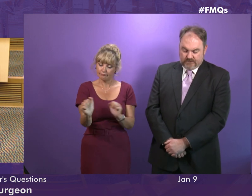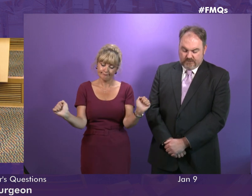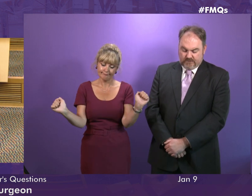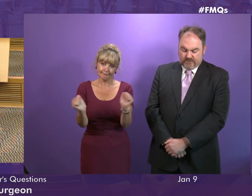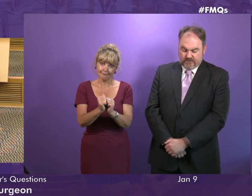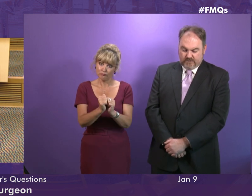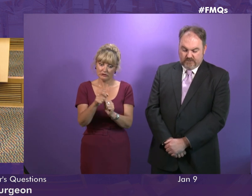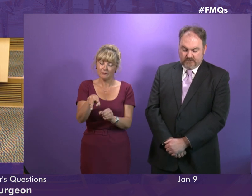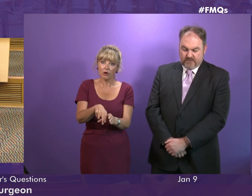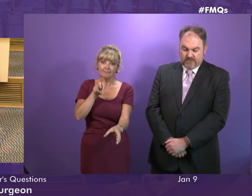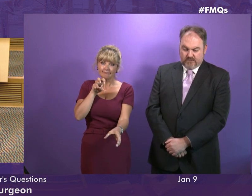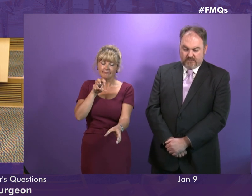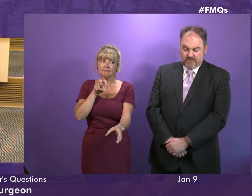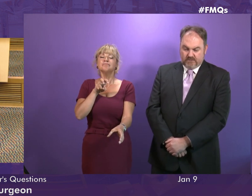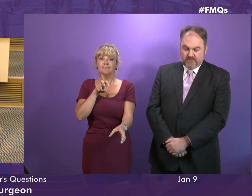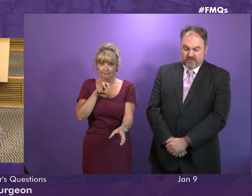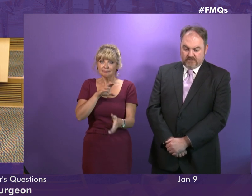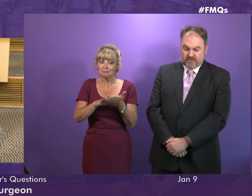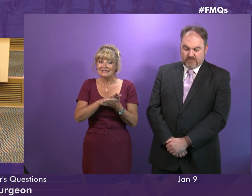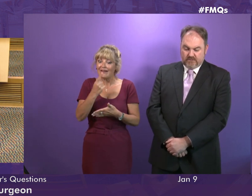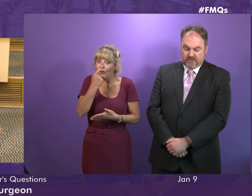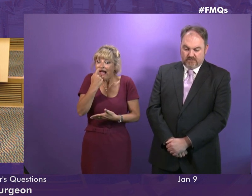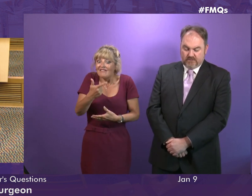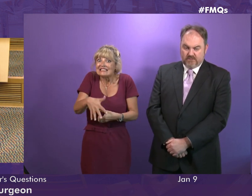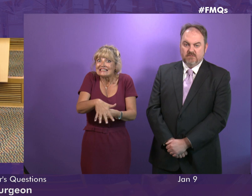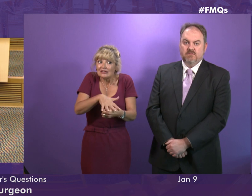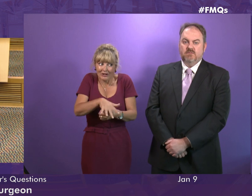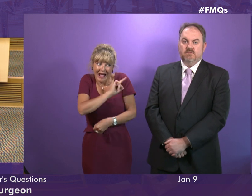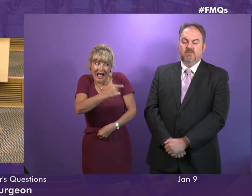Brexit. If added to that is the situation—which I think, sadly, Gillian Martin is right to